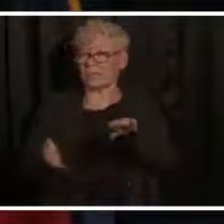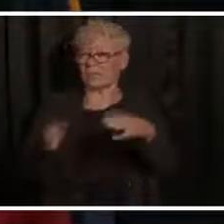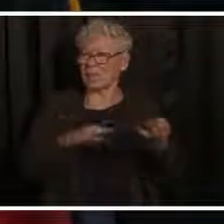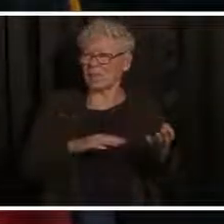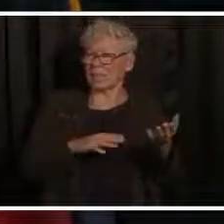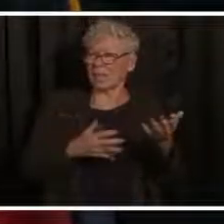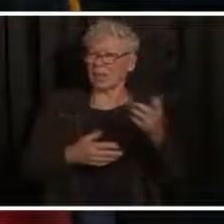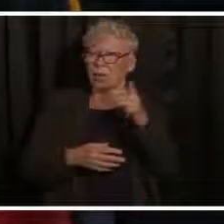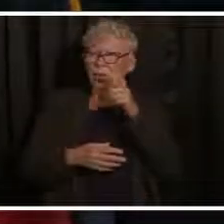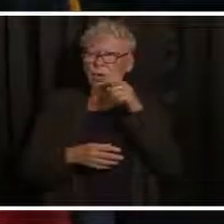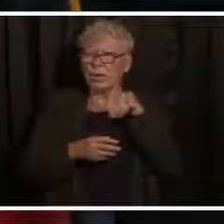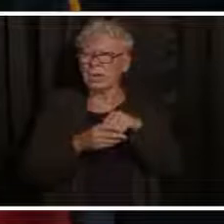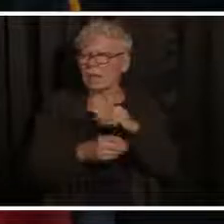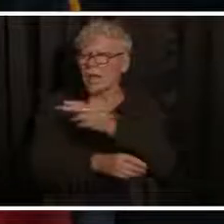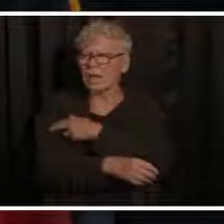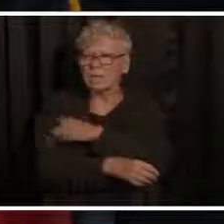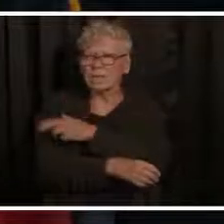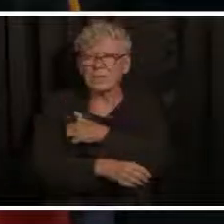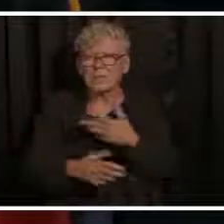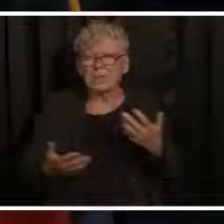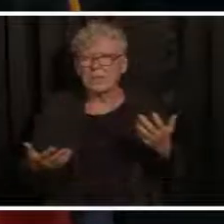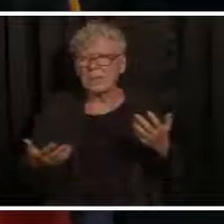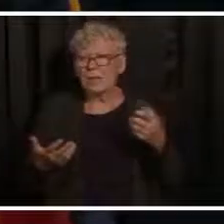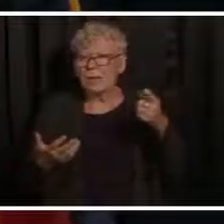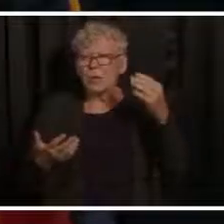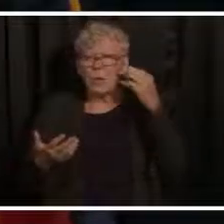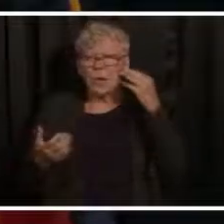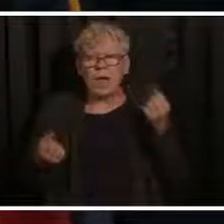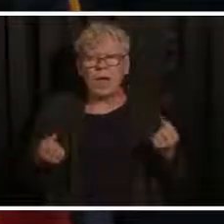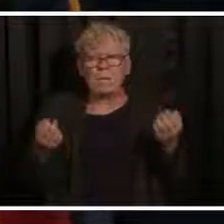those are coming from uh highly on parts of the state is a